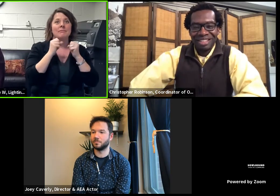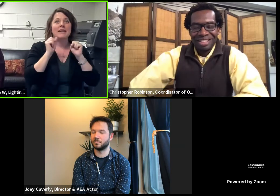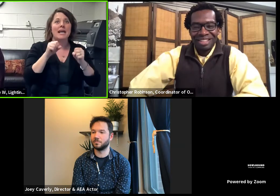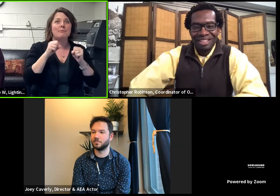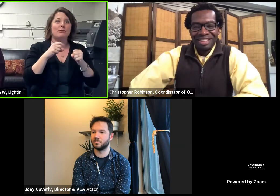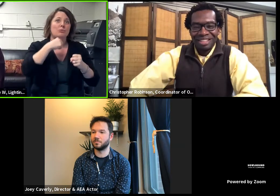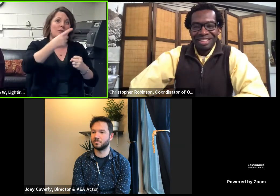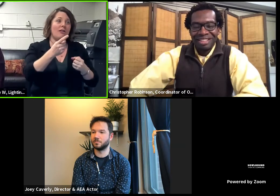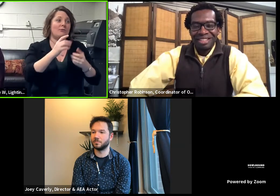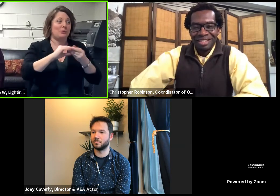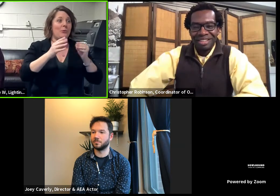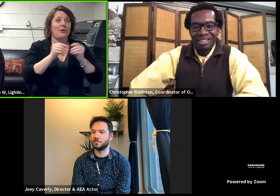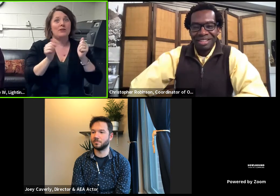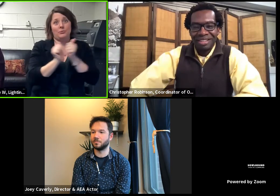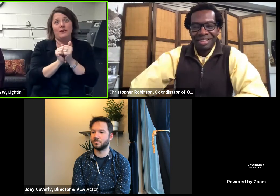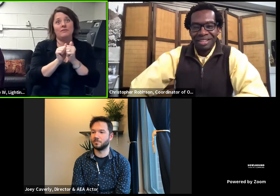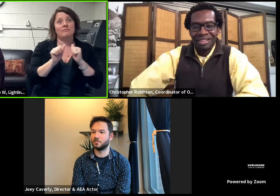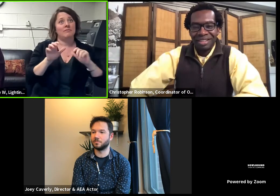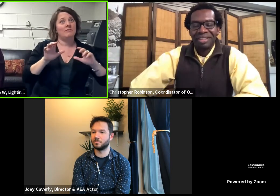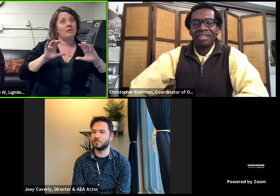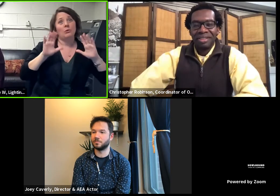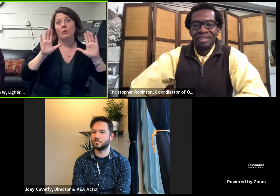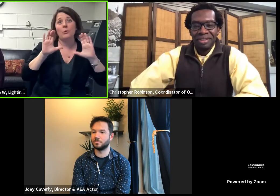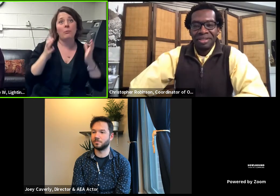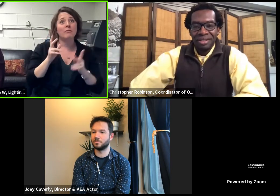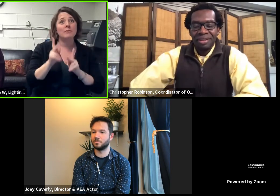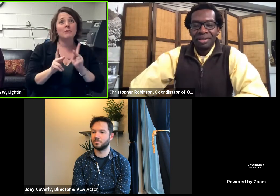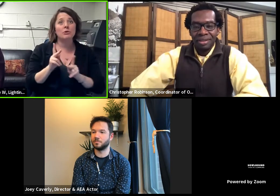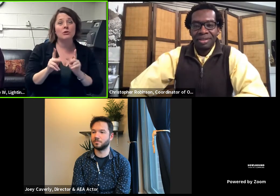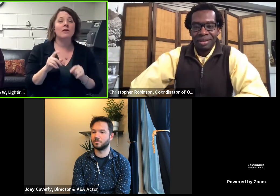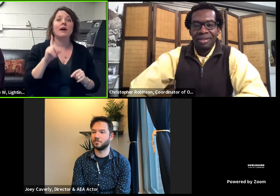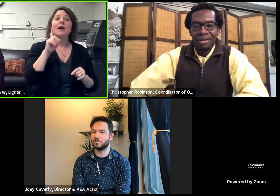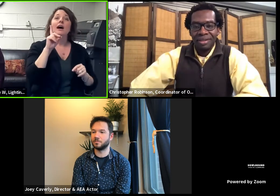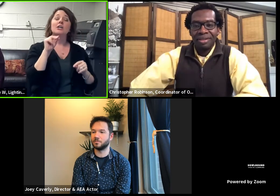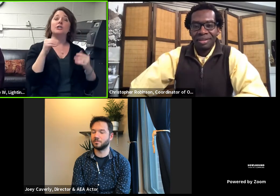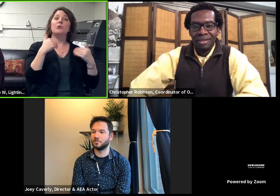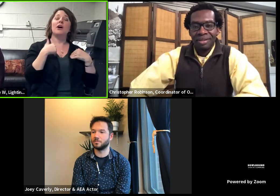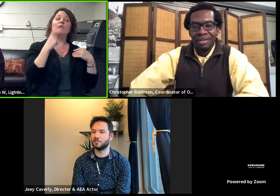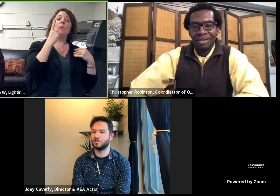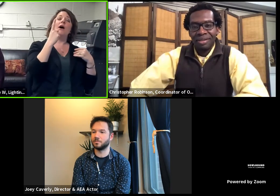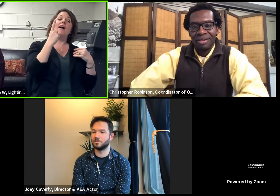that's the thing I'm passionate about. I care about it. I'll make sure the story is told.